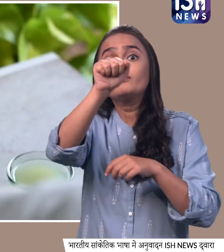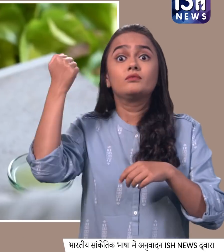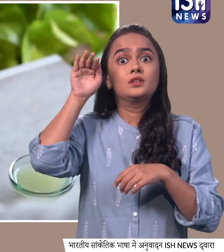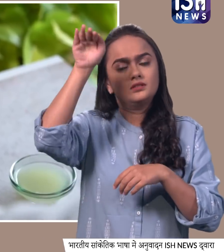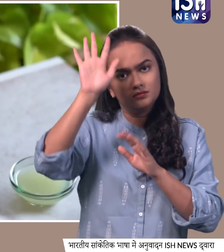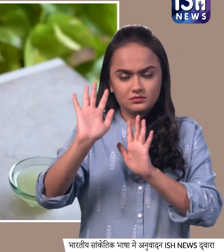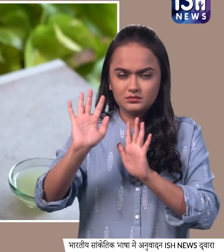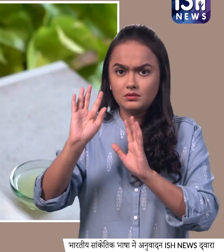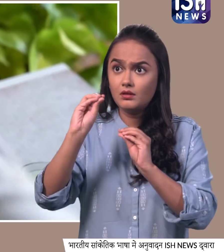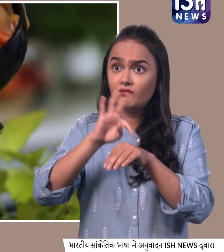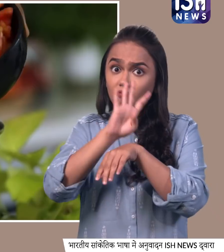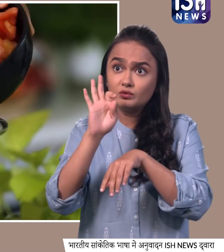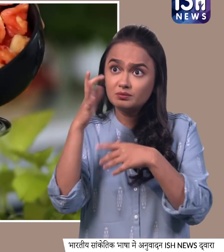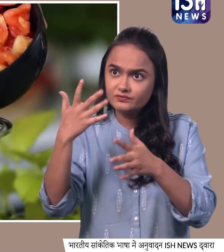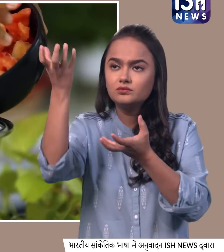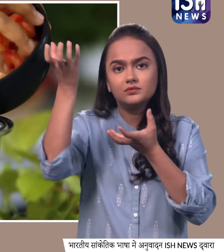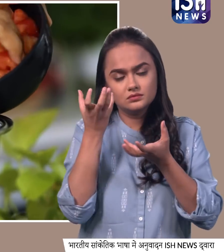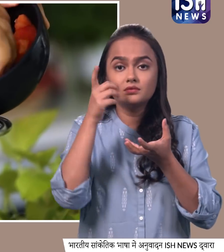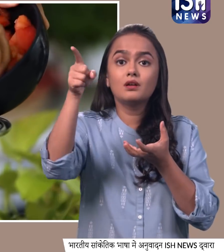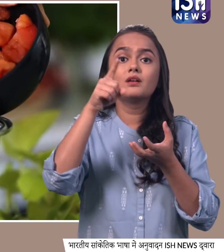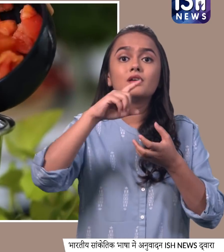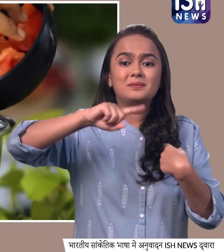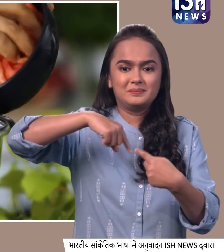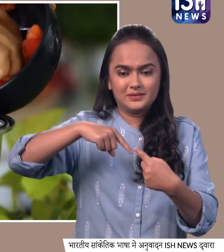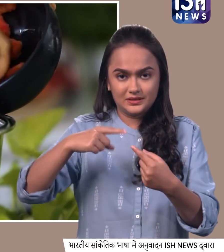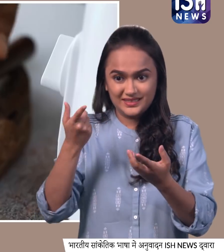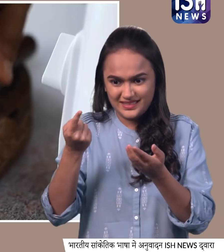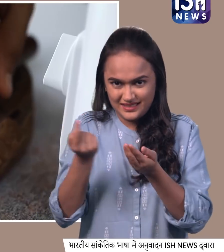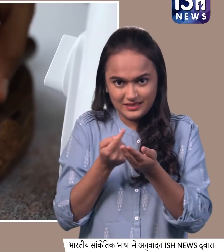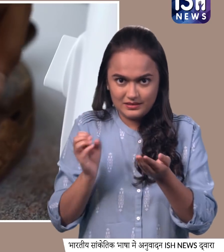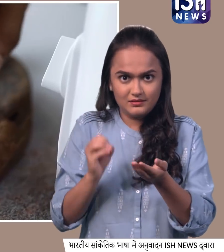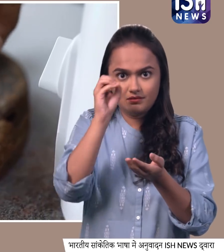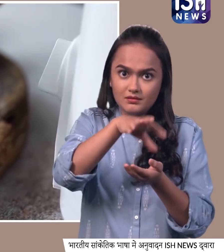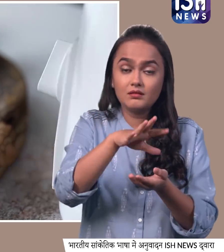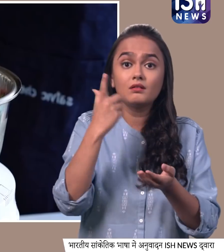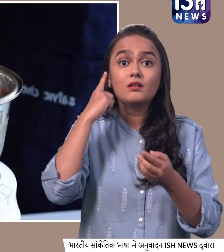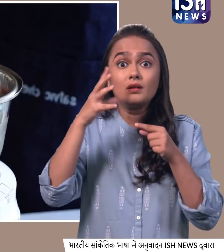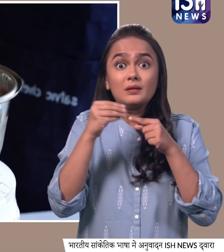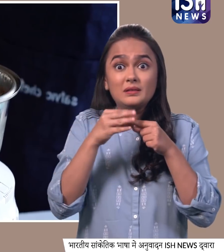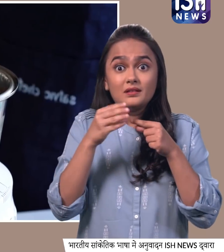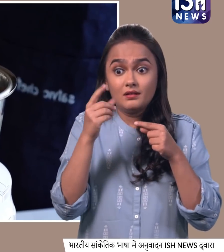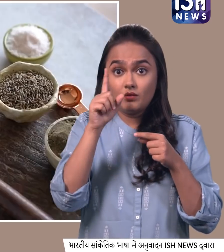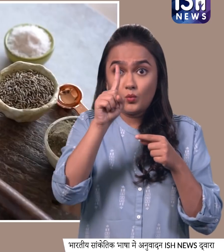Take a mixer and add your frozen tomatoes to it 1/4 cup chopped coriander leaves